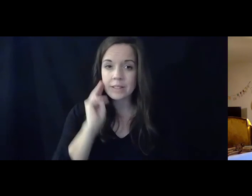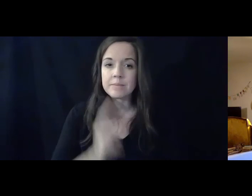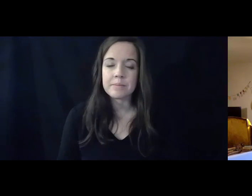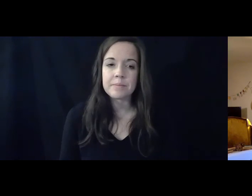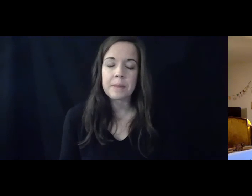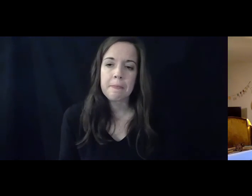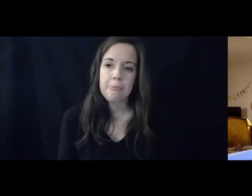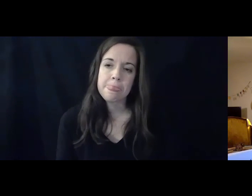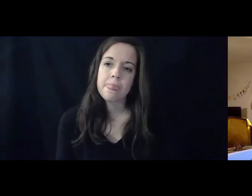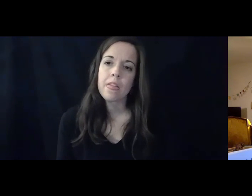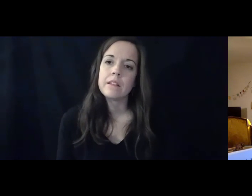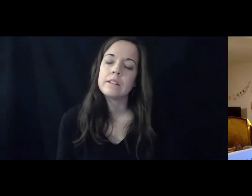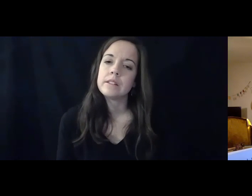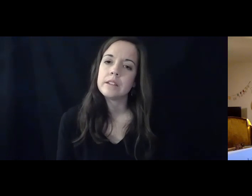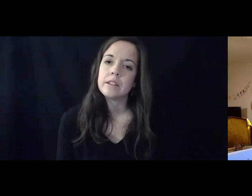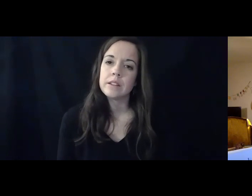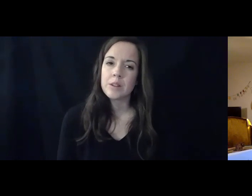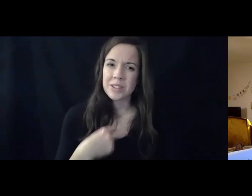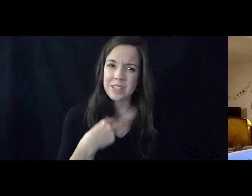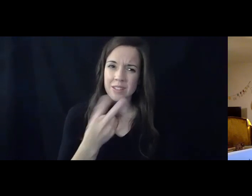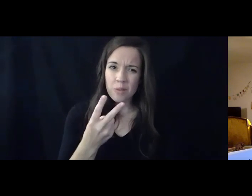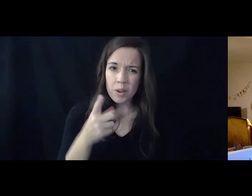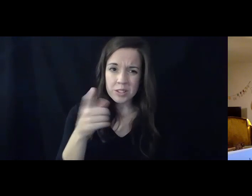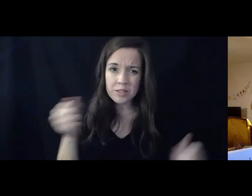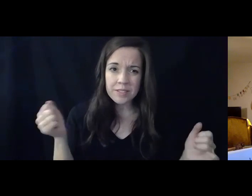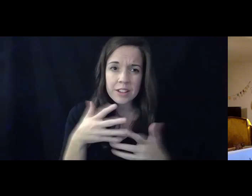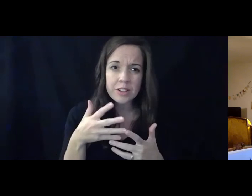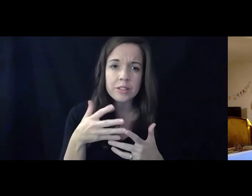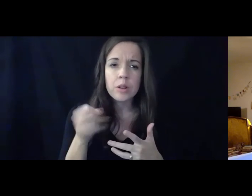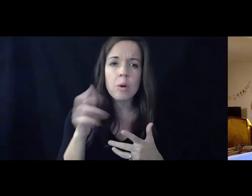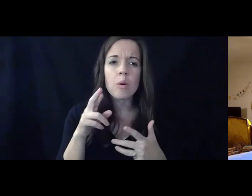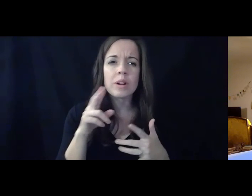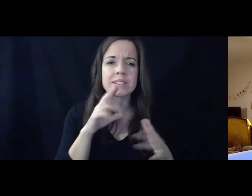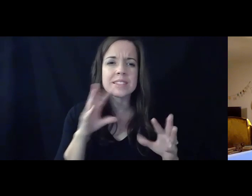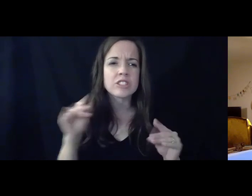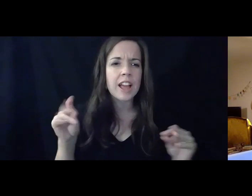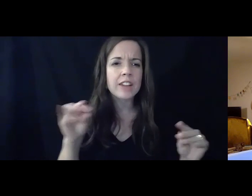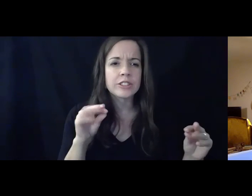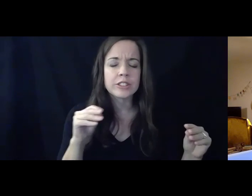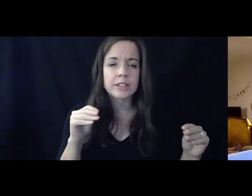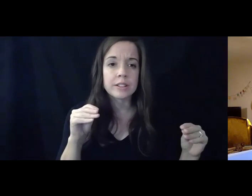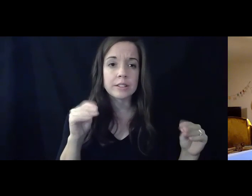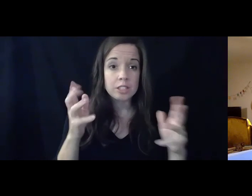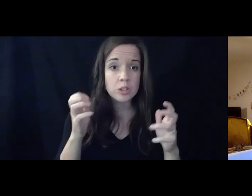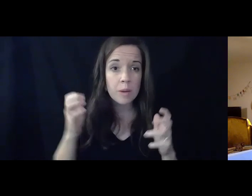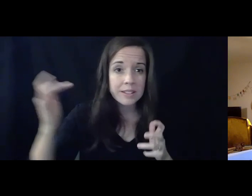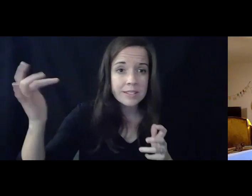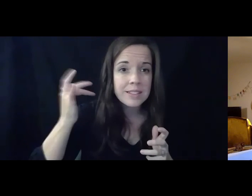Was it the voice you feared, or its shadow? Did you long for His touch or was suffering enough for you